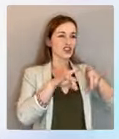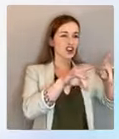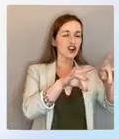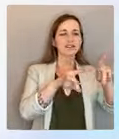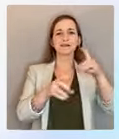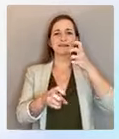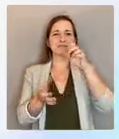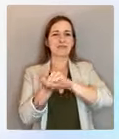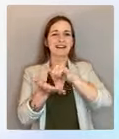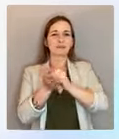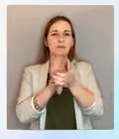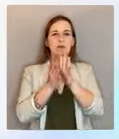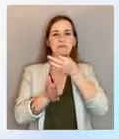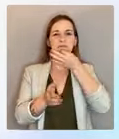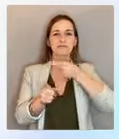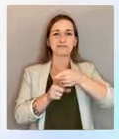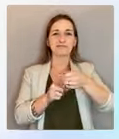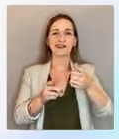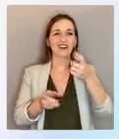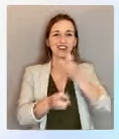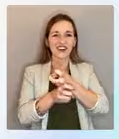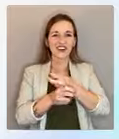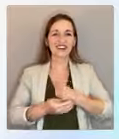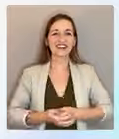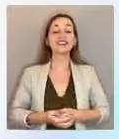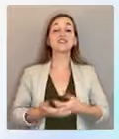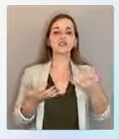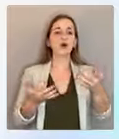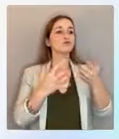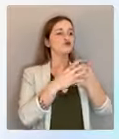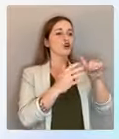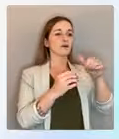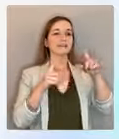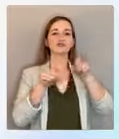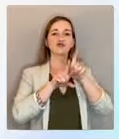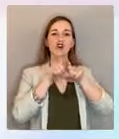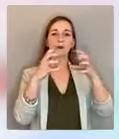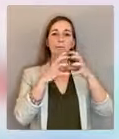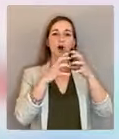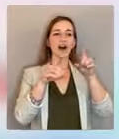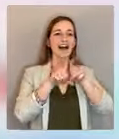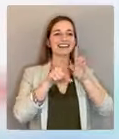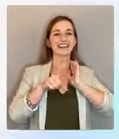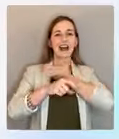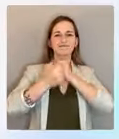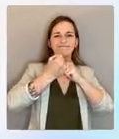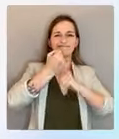And I think that applies to sports as well. So starting with Starball as a base, our designer, Dave, added a bow and arrow.